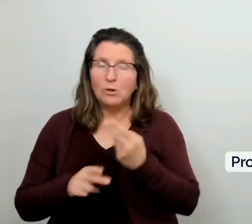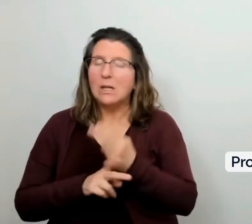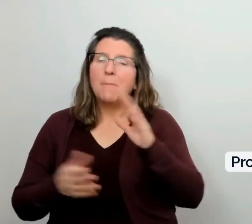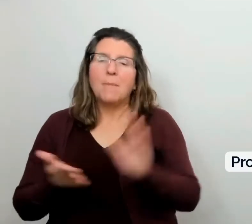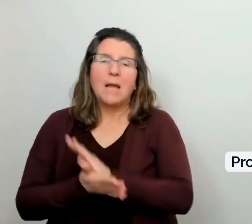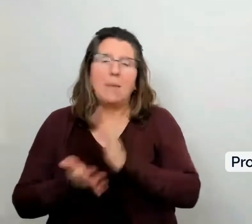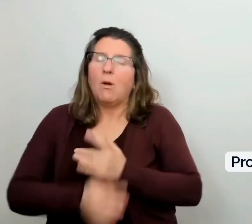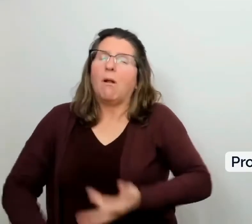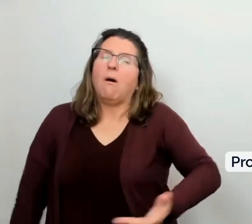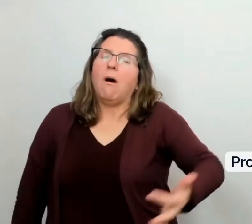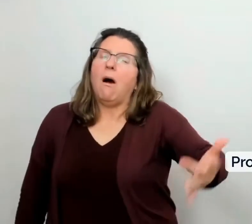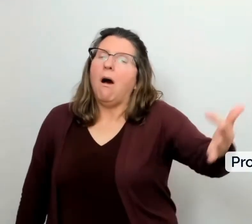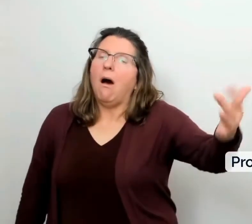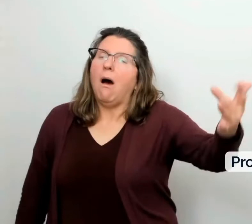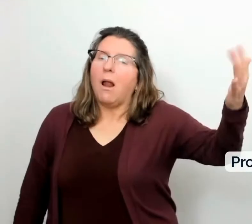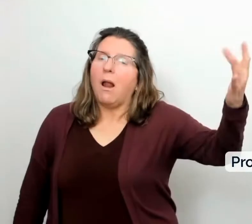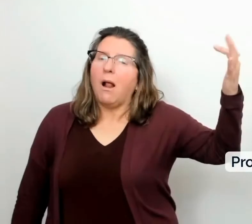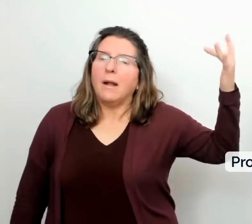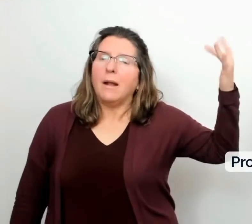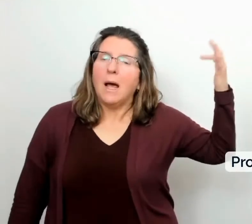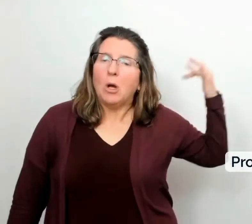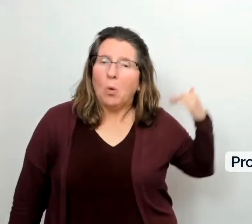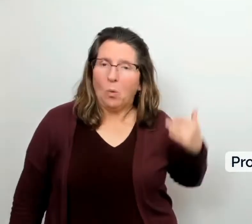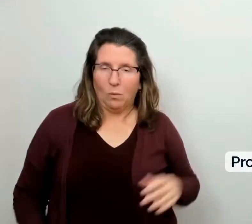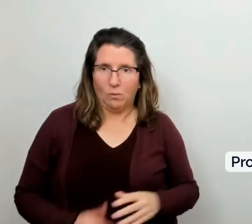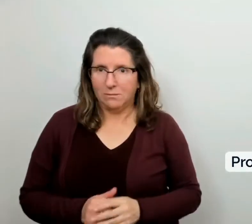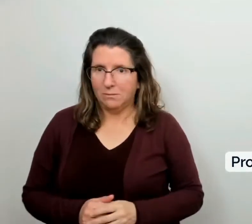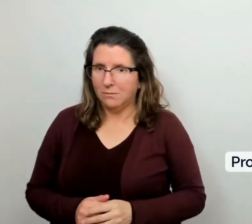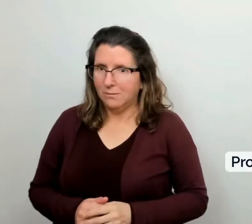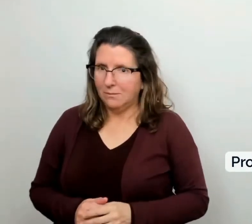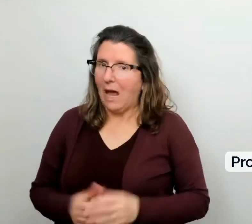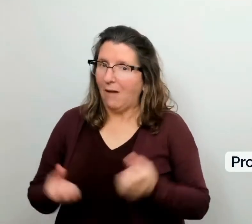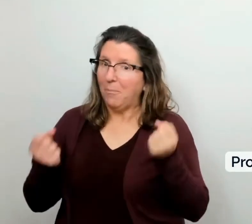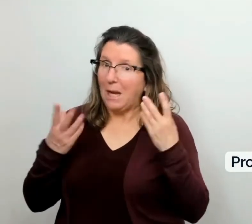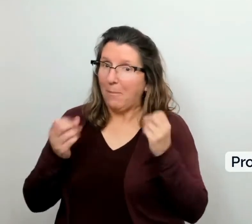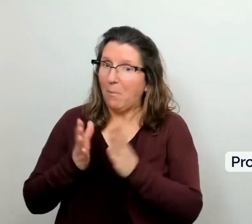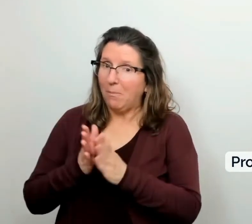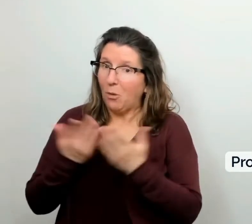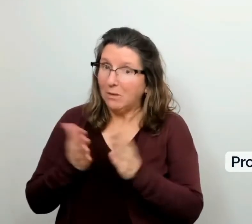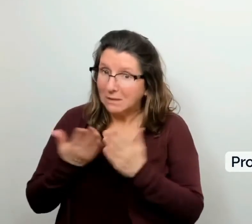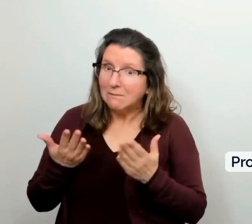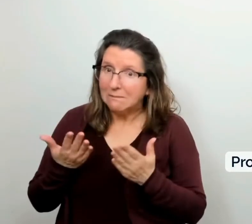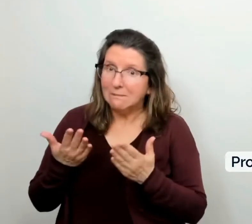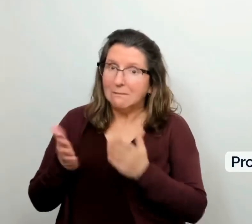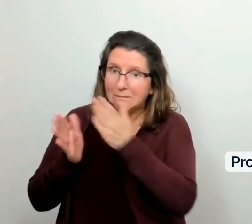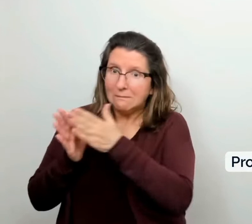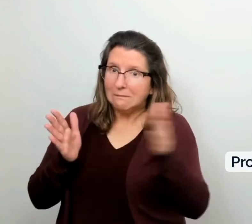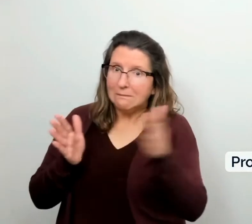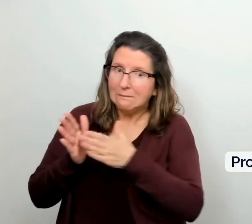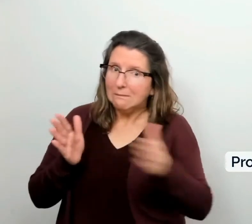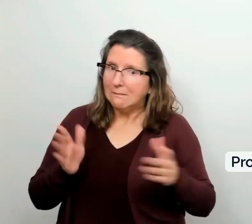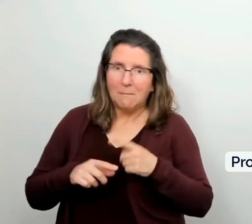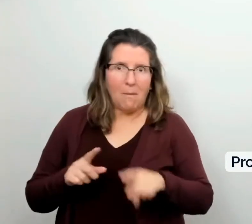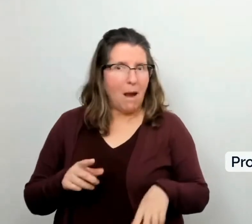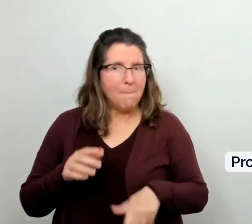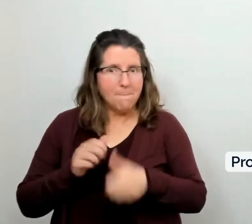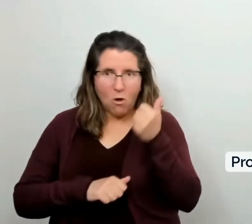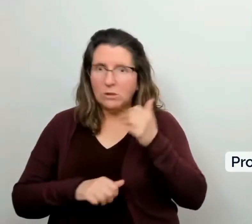In my teaching practice, I stopped using paper AGES ago. I still have lots of books, though.